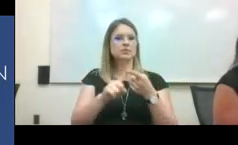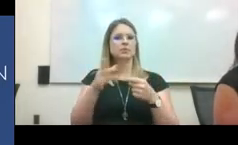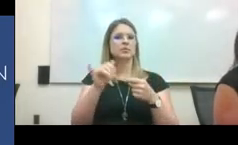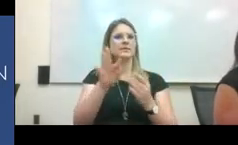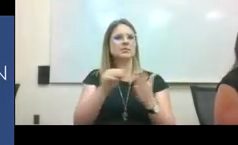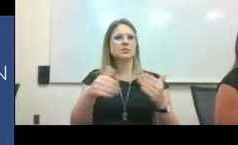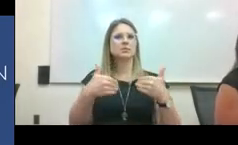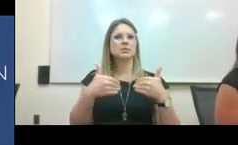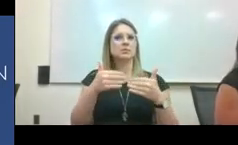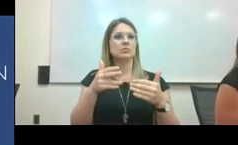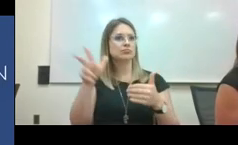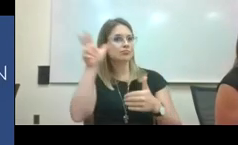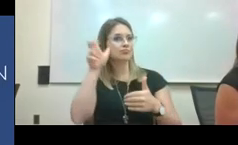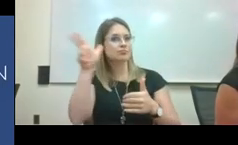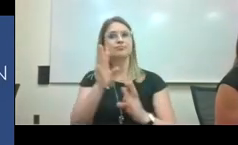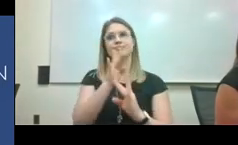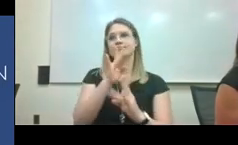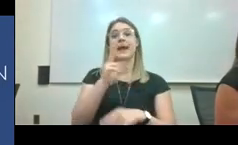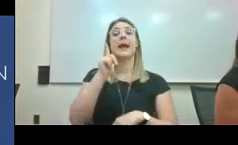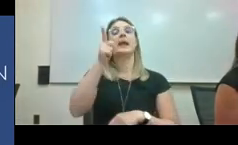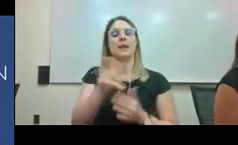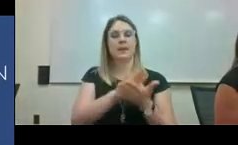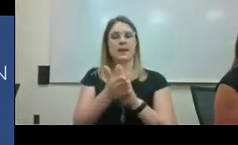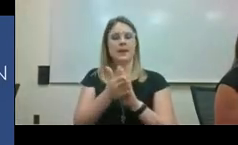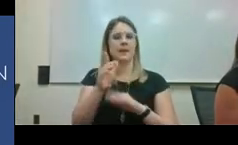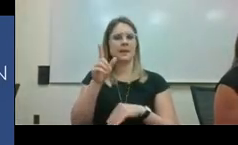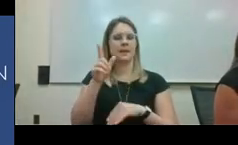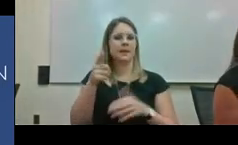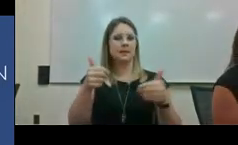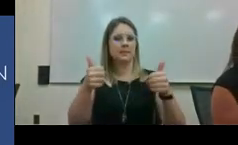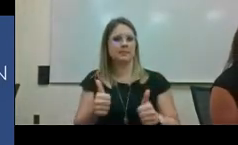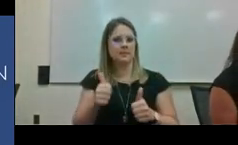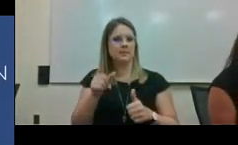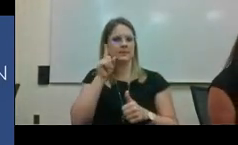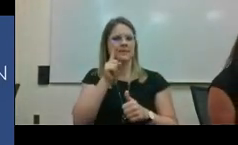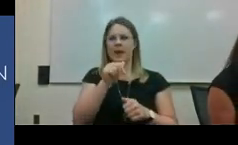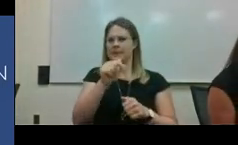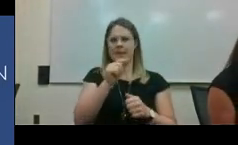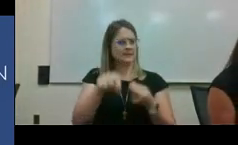and then became deaf later? I'm not quite sure what the question is there specifically.